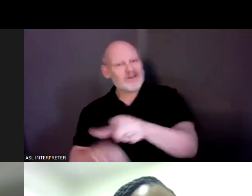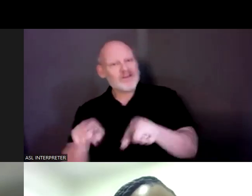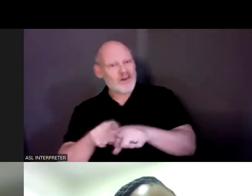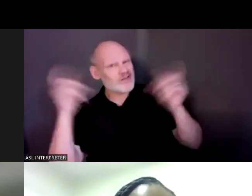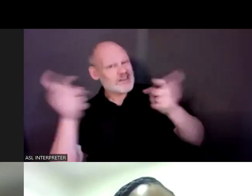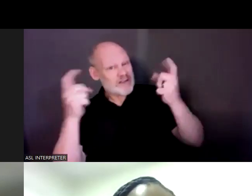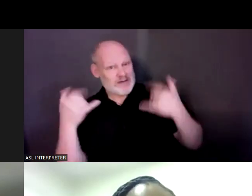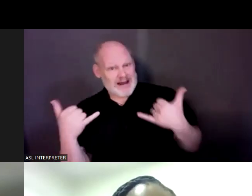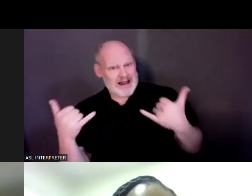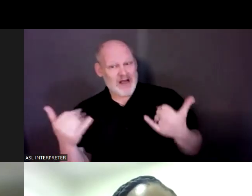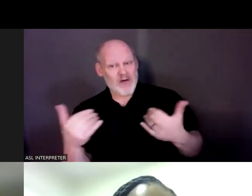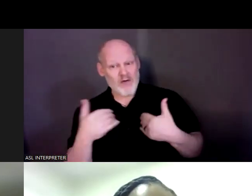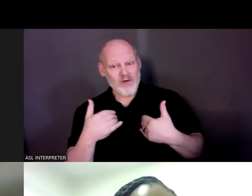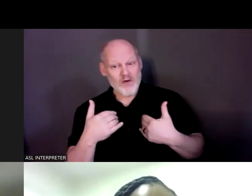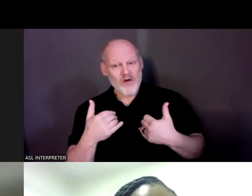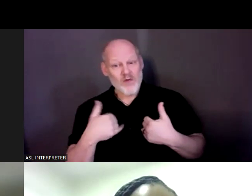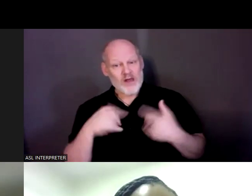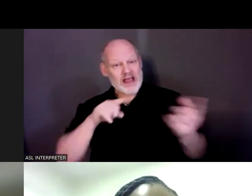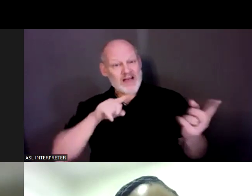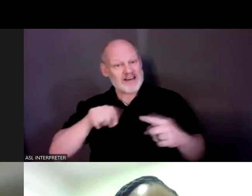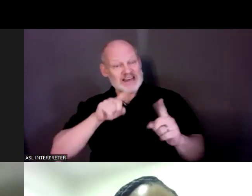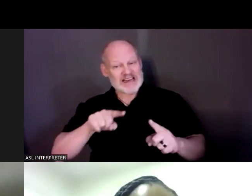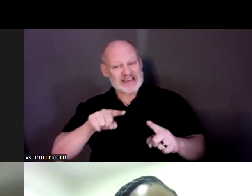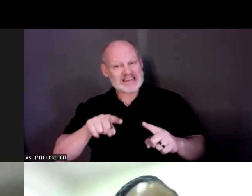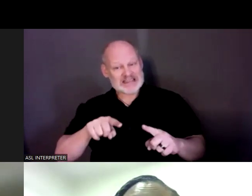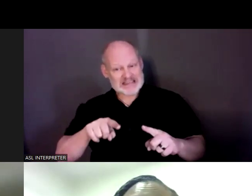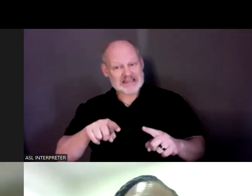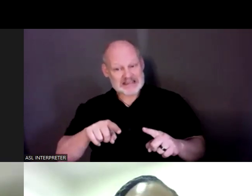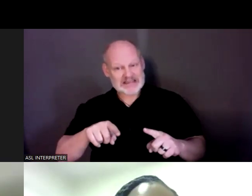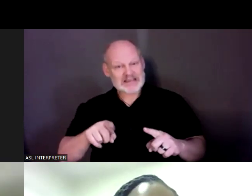now we have an attendance cup that we have District y so we're celebrating every week